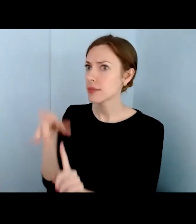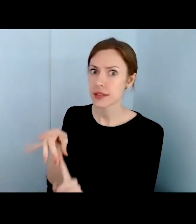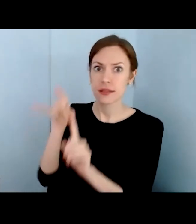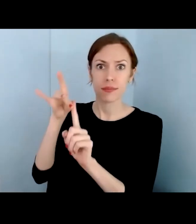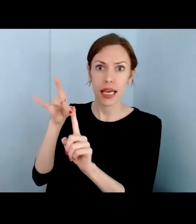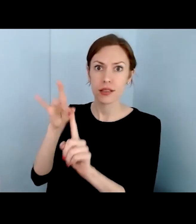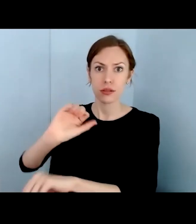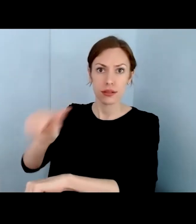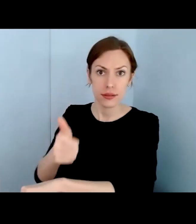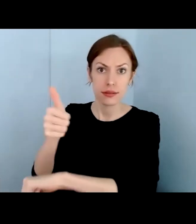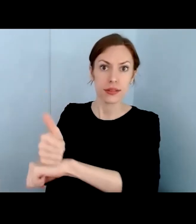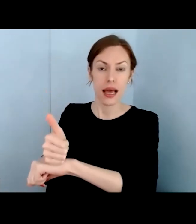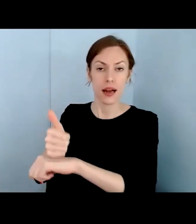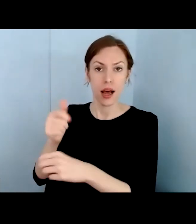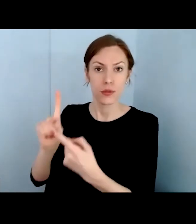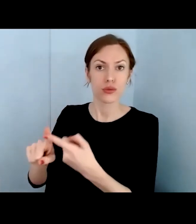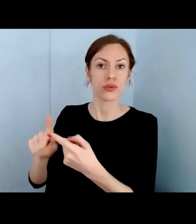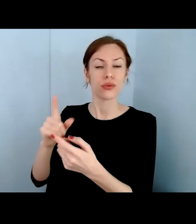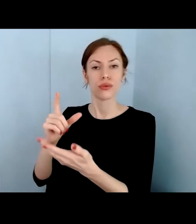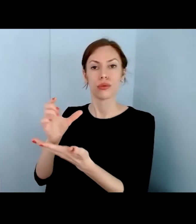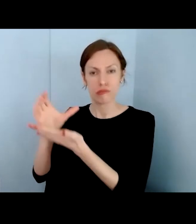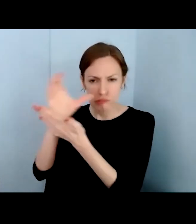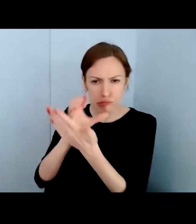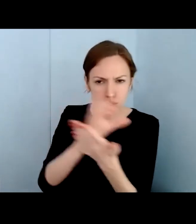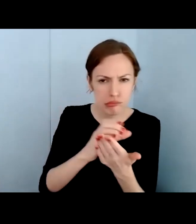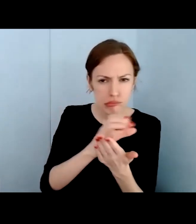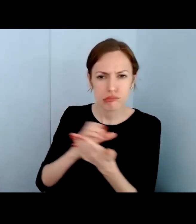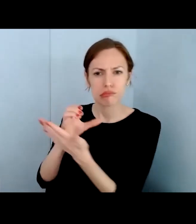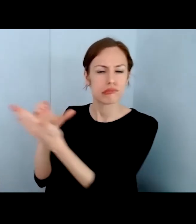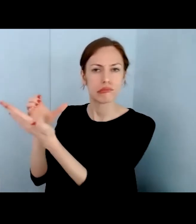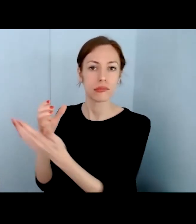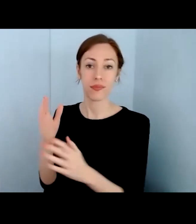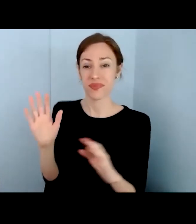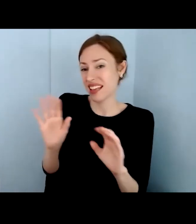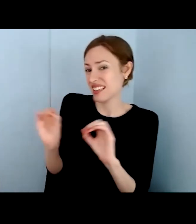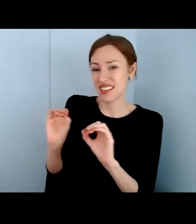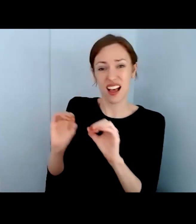Inherently like skill base that would require any kind of technical specificity.